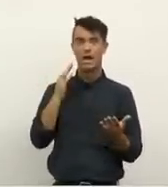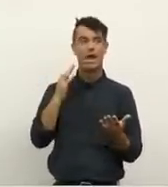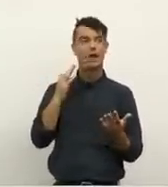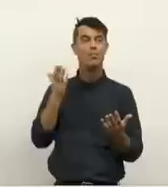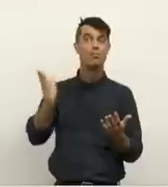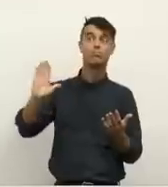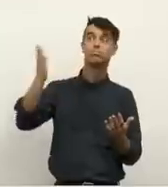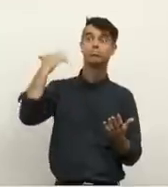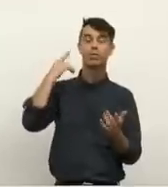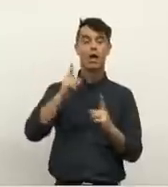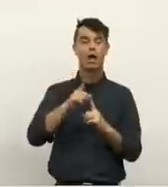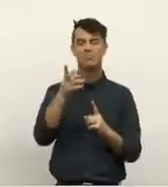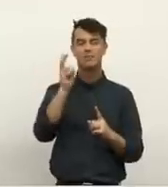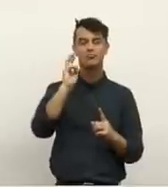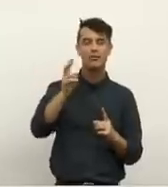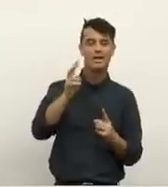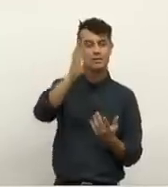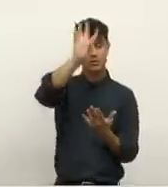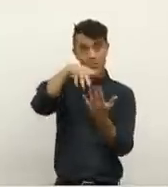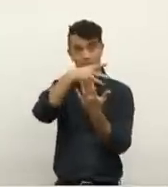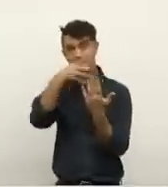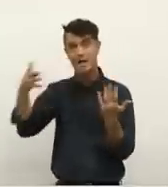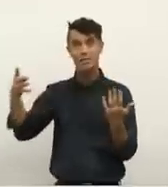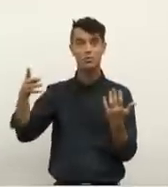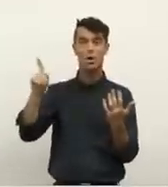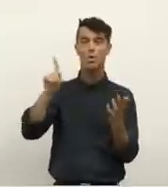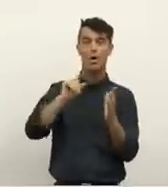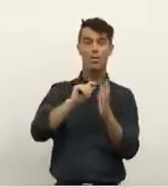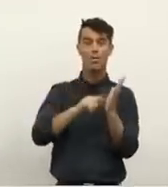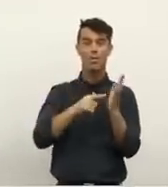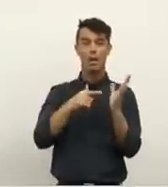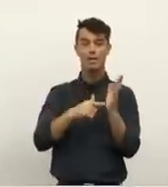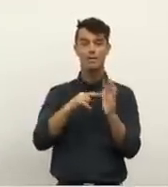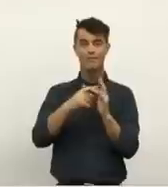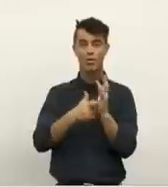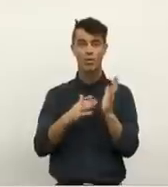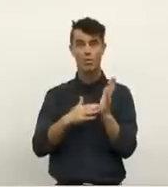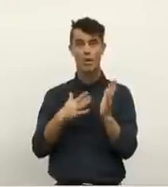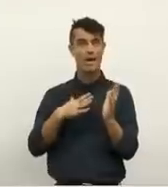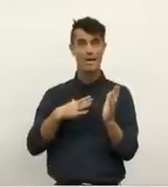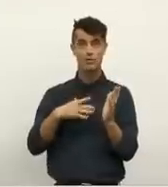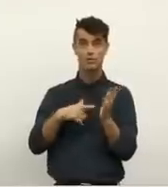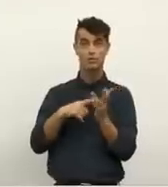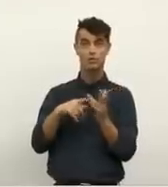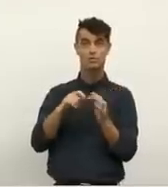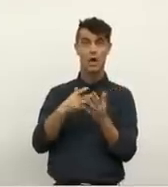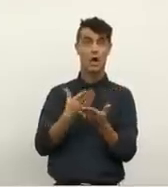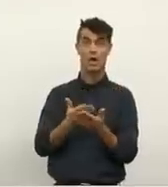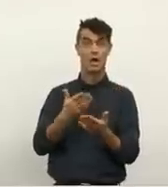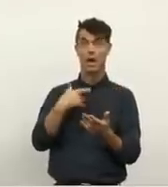like train timetables, or what platform I need to be on - I can't read the signs. And sometimes if there's a change,